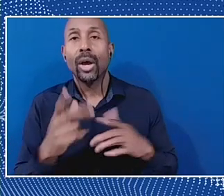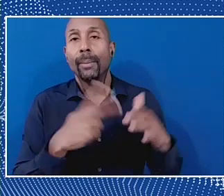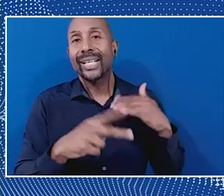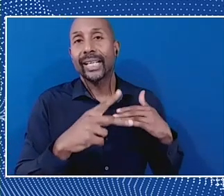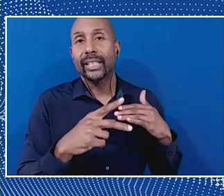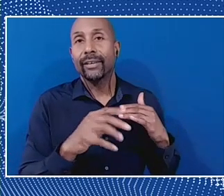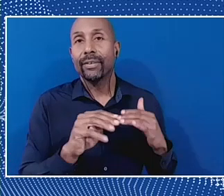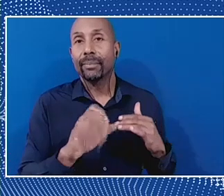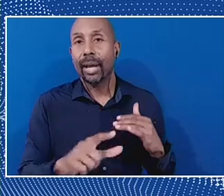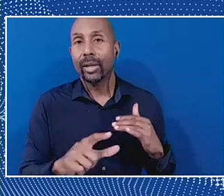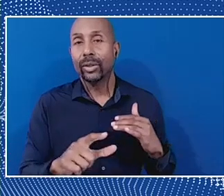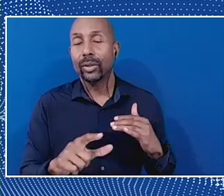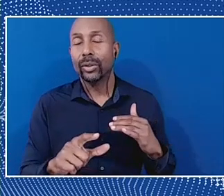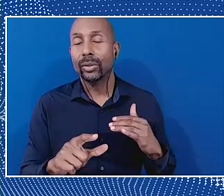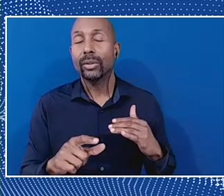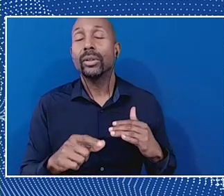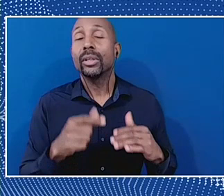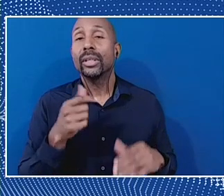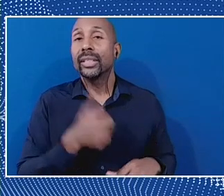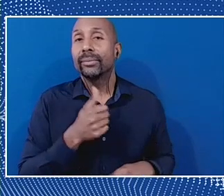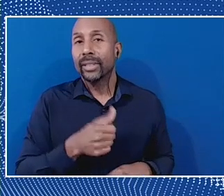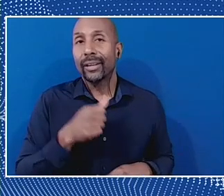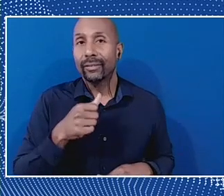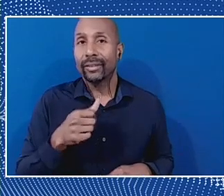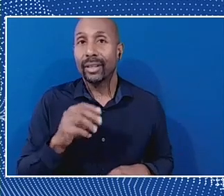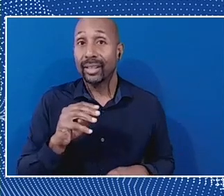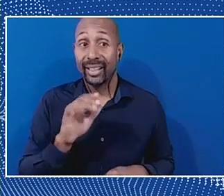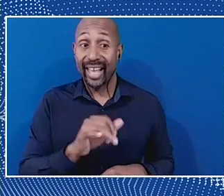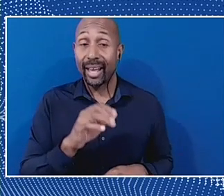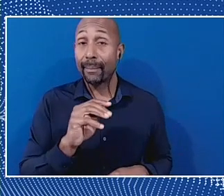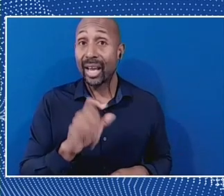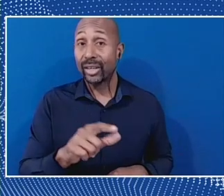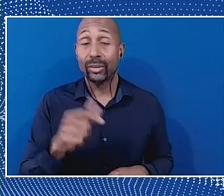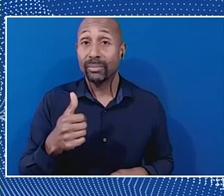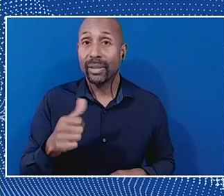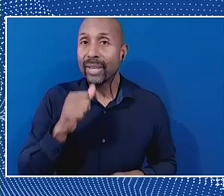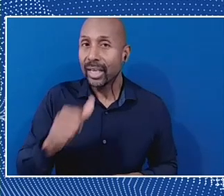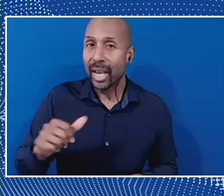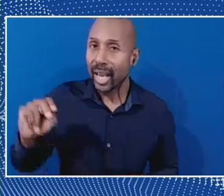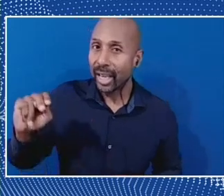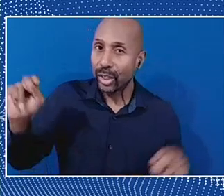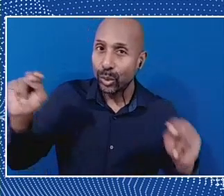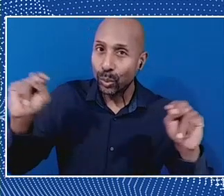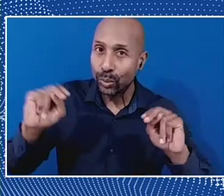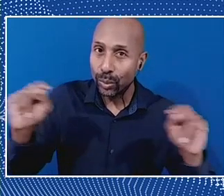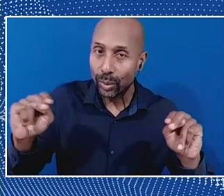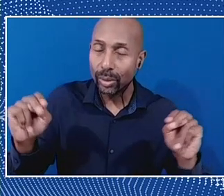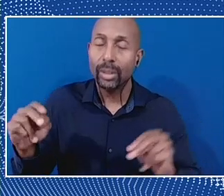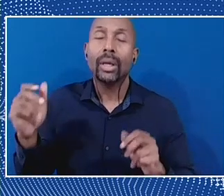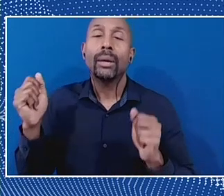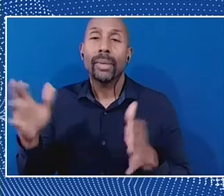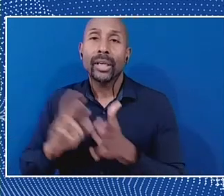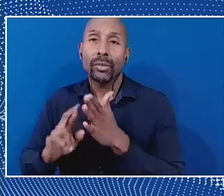neutral as I'm sure many researchers and data analysts at the Department will be able to attest to. So I would just